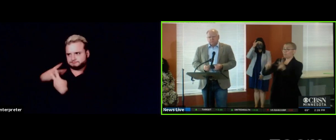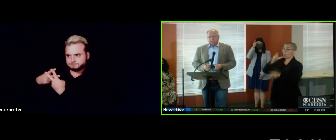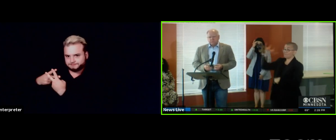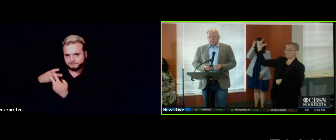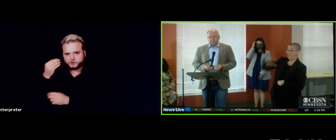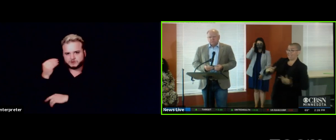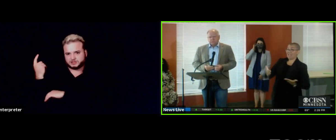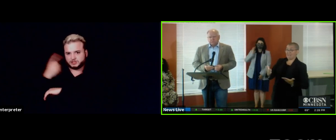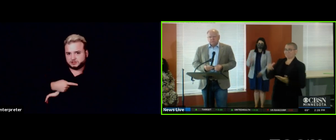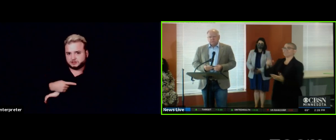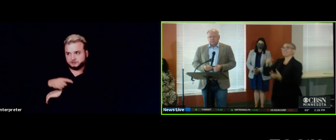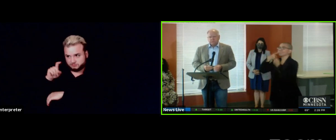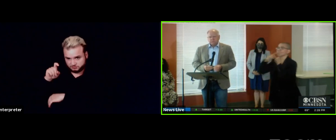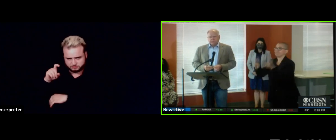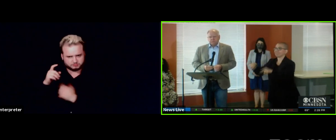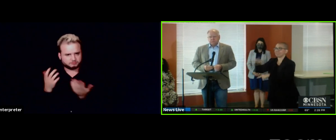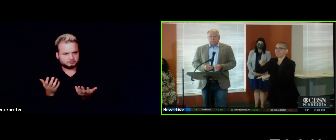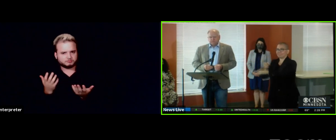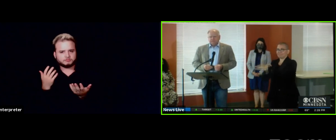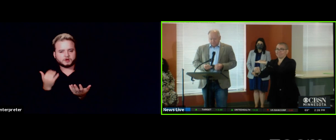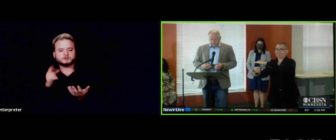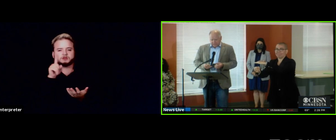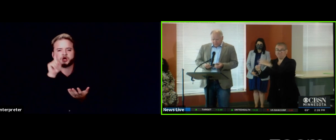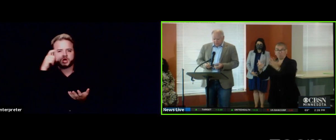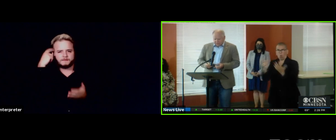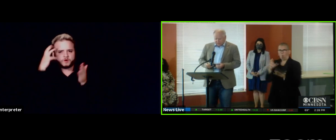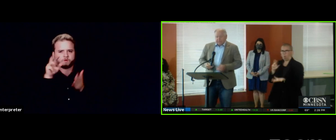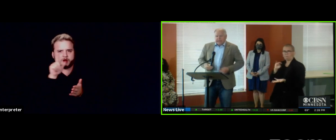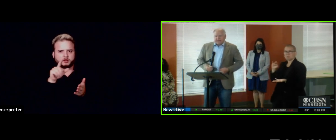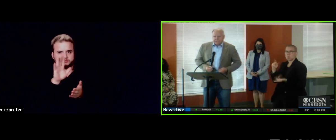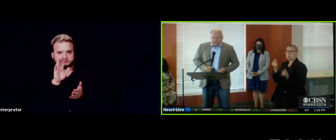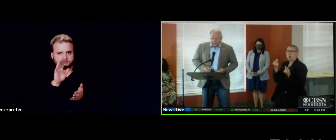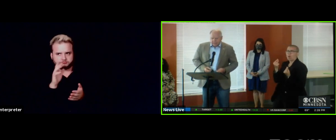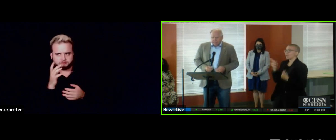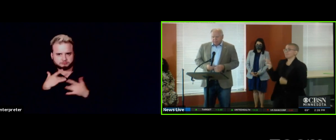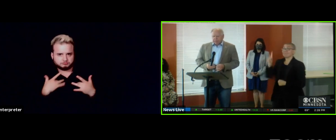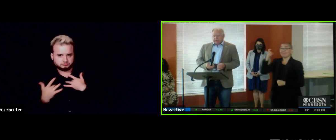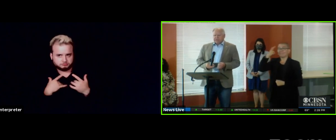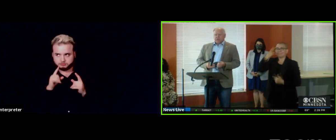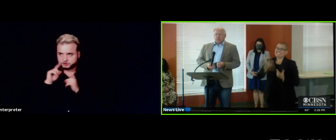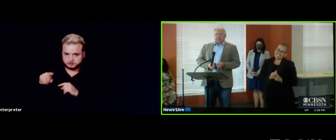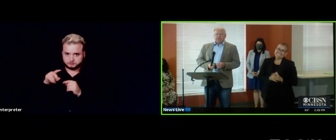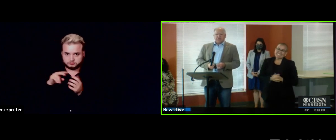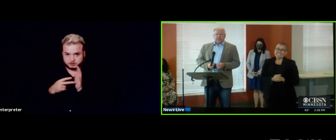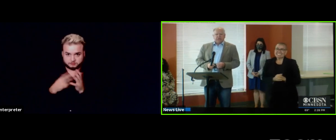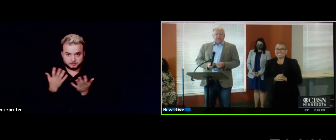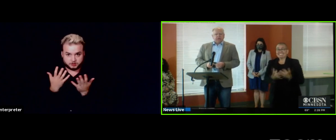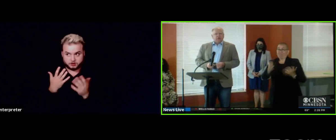are you looking at a broader mass quarantines? Governor Walz: Yes it's a good question. New